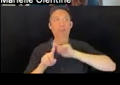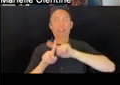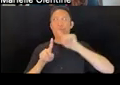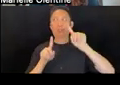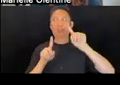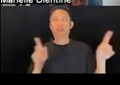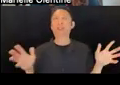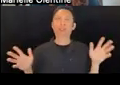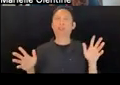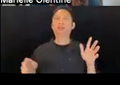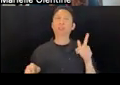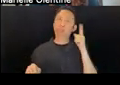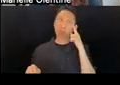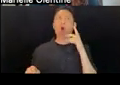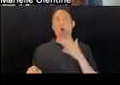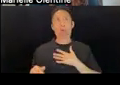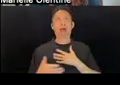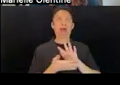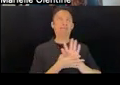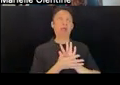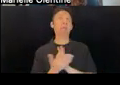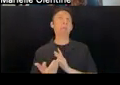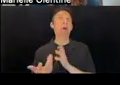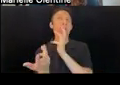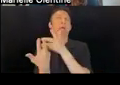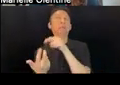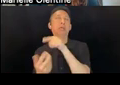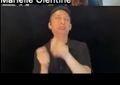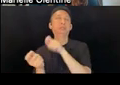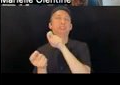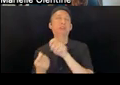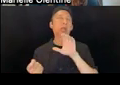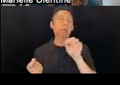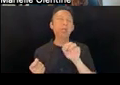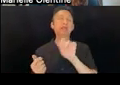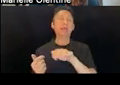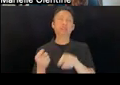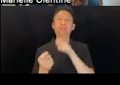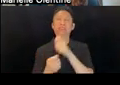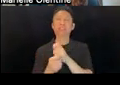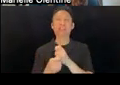saying this to shame her, but because we've all been there on the industry gatekeeping side. You just